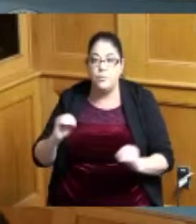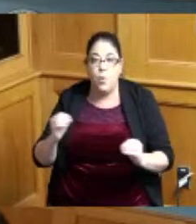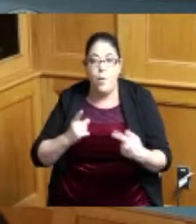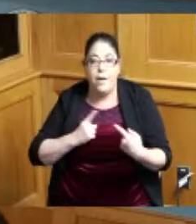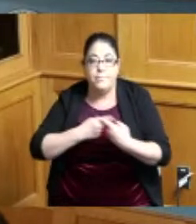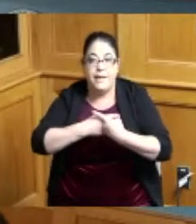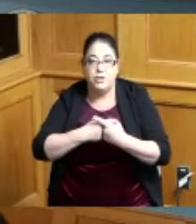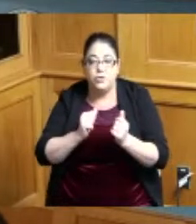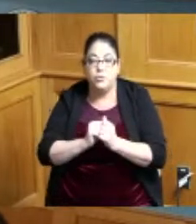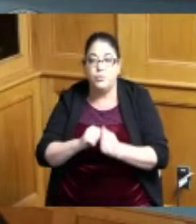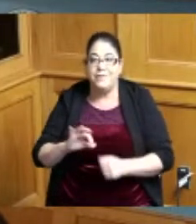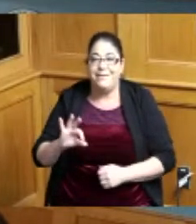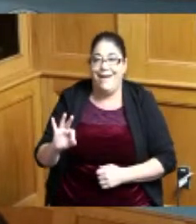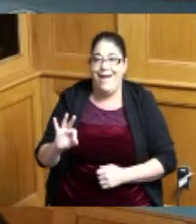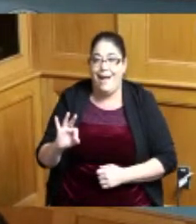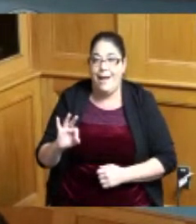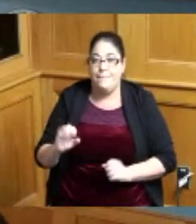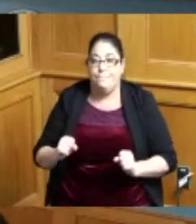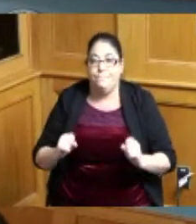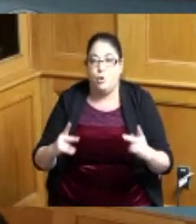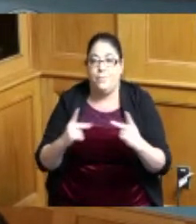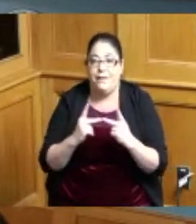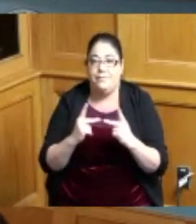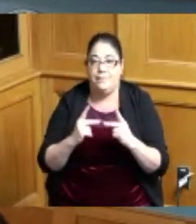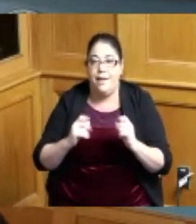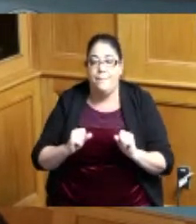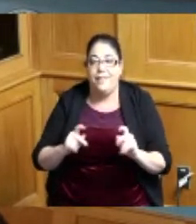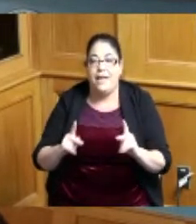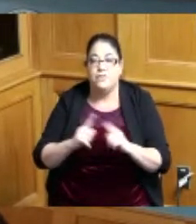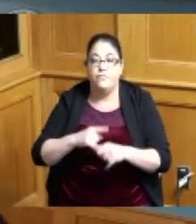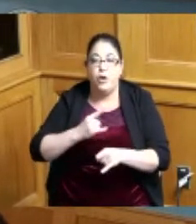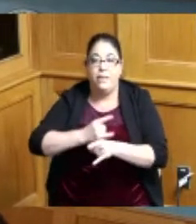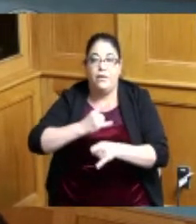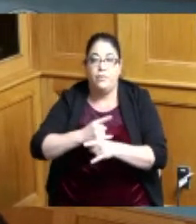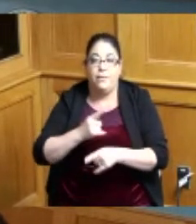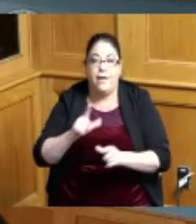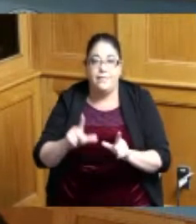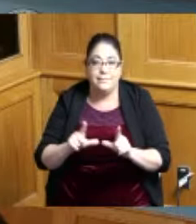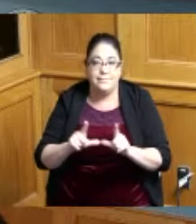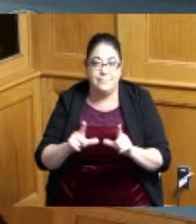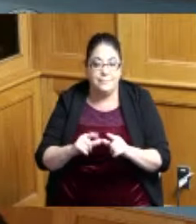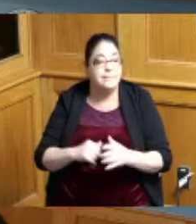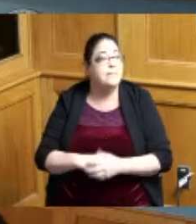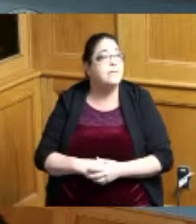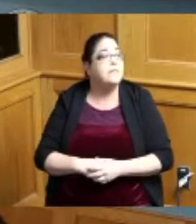permit applications afforded by the sheriff's office and I do understand that there is some